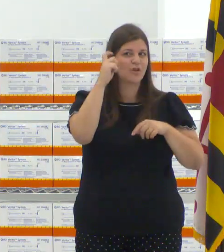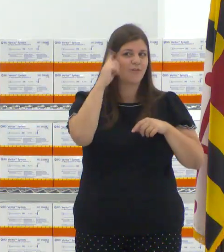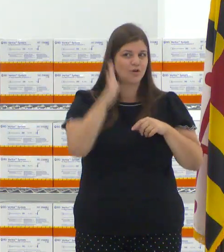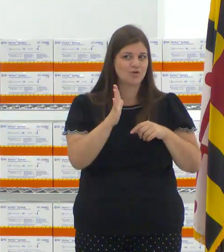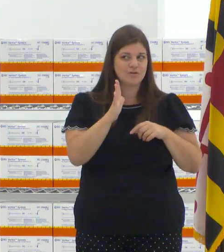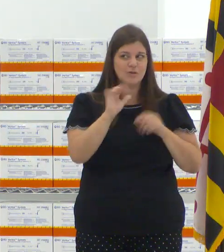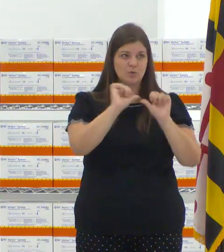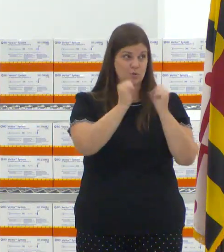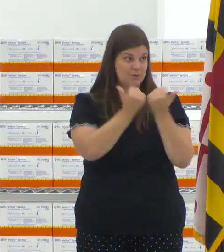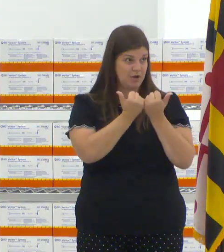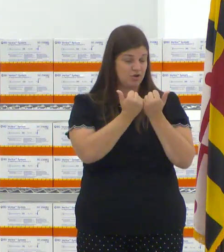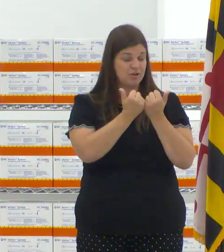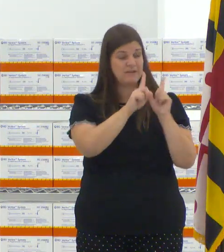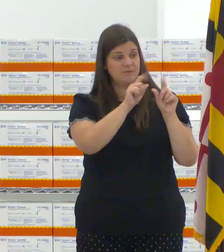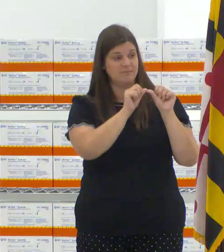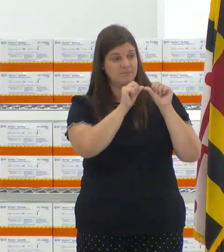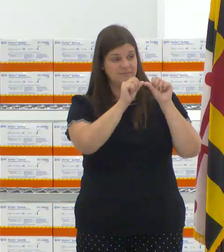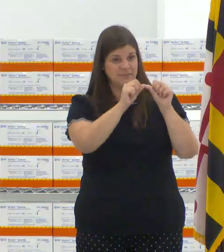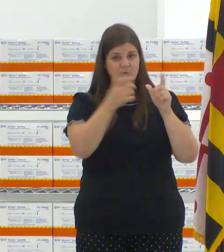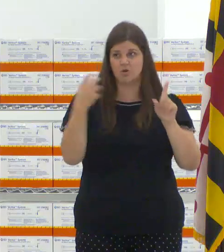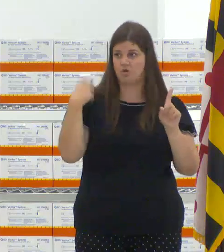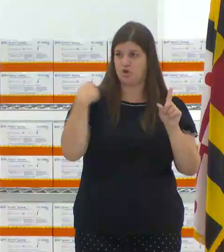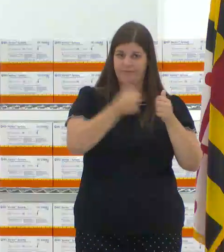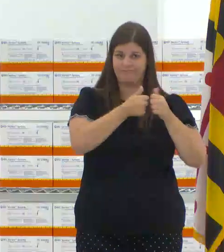It is our absolute pleasure to have Governor Hogan with us today.